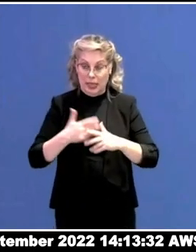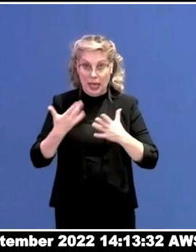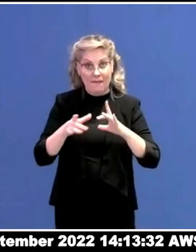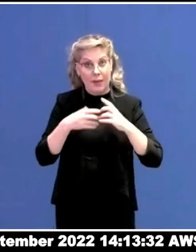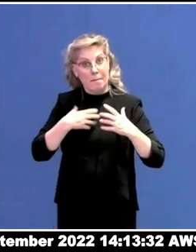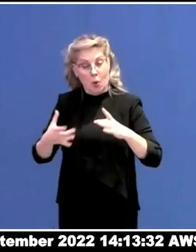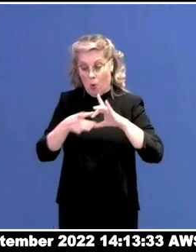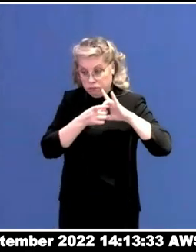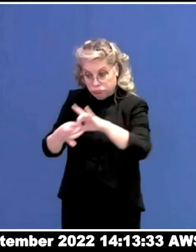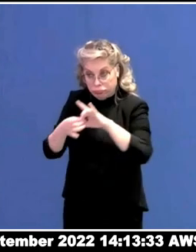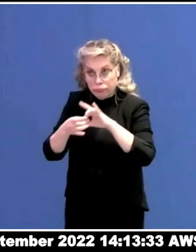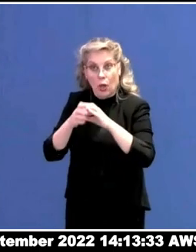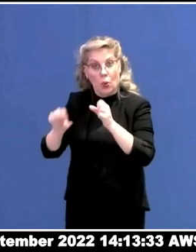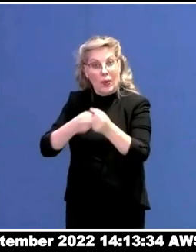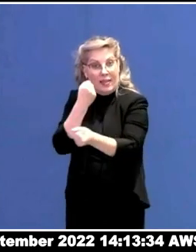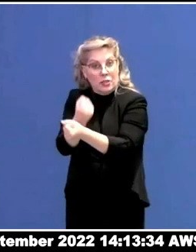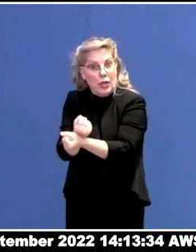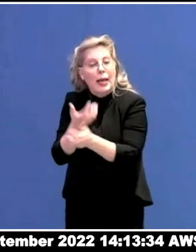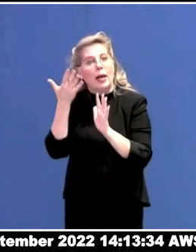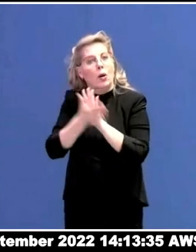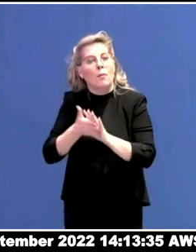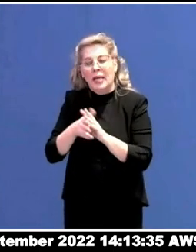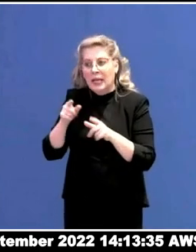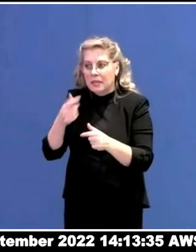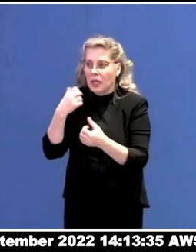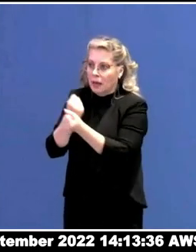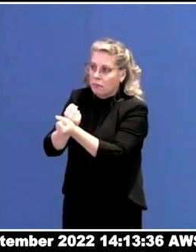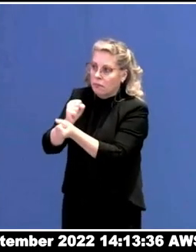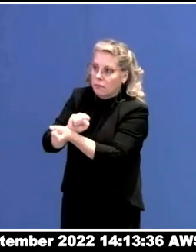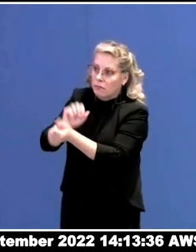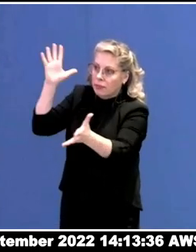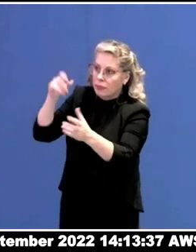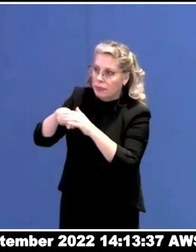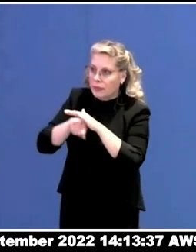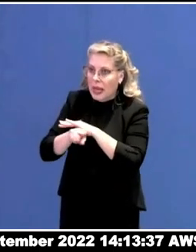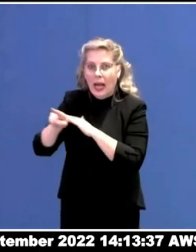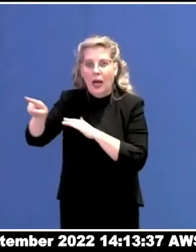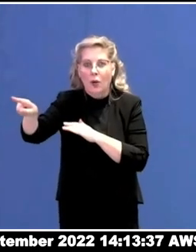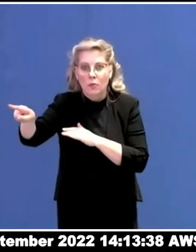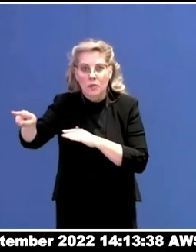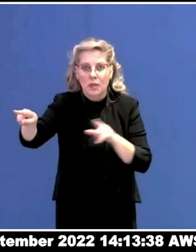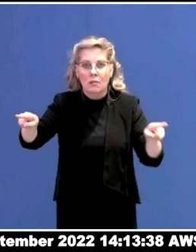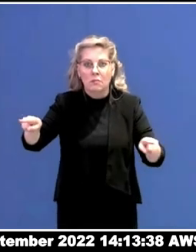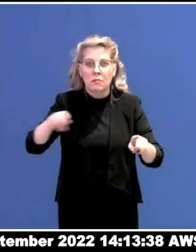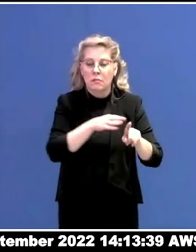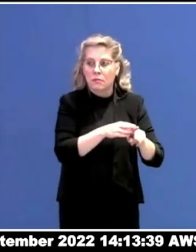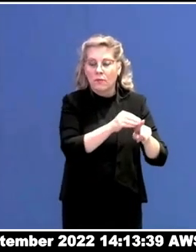housing, and you have a housing application in, if you go to prison, it's suspended. So, you are not moving up the list of priority housing.